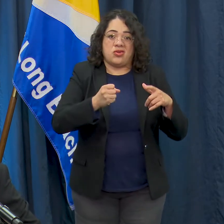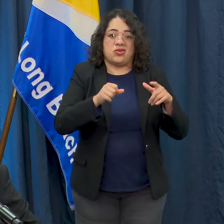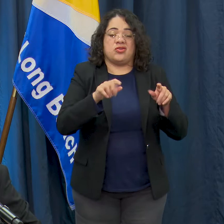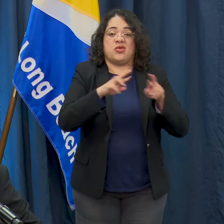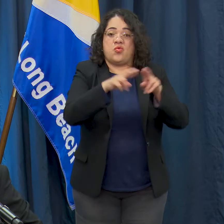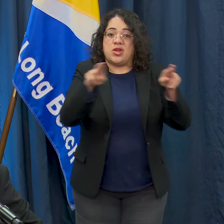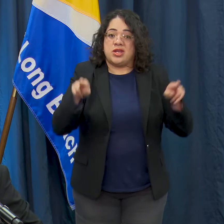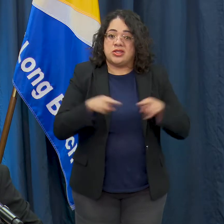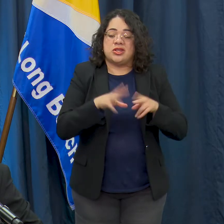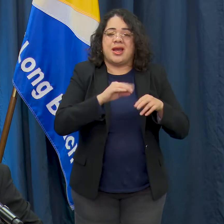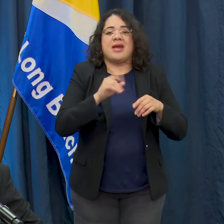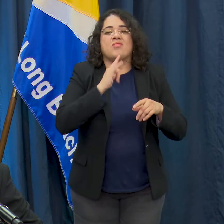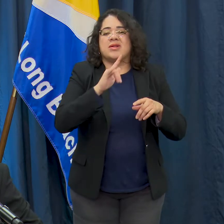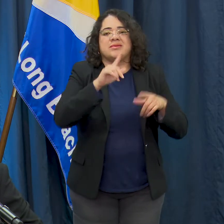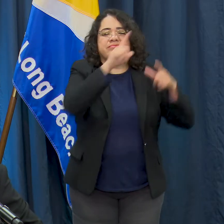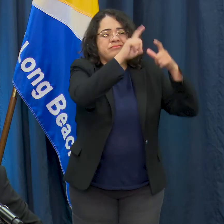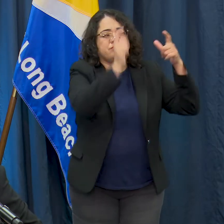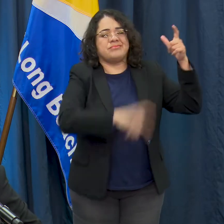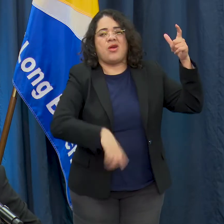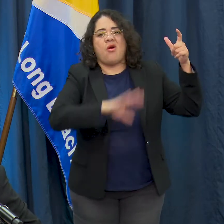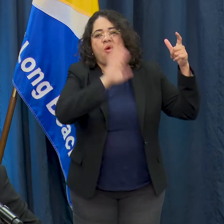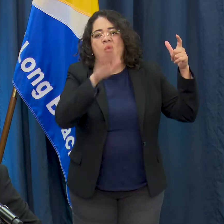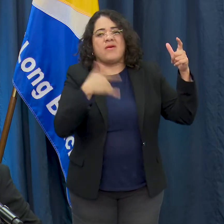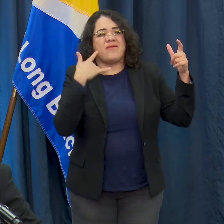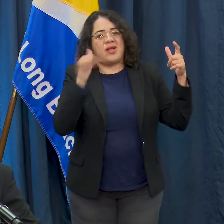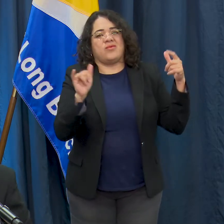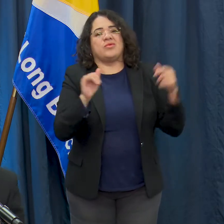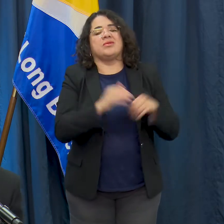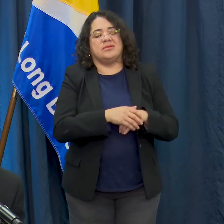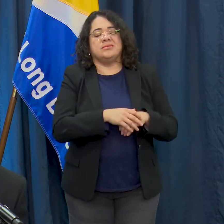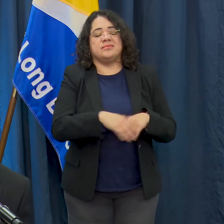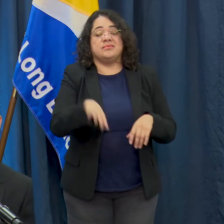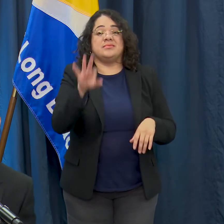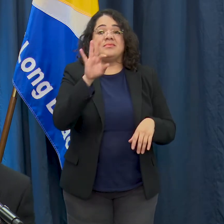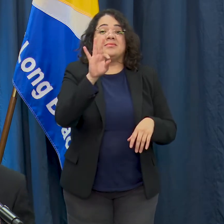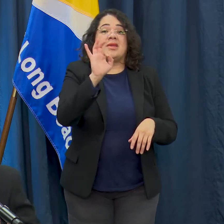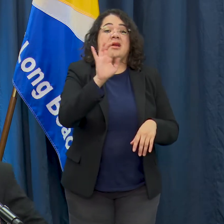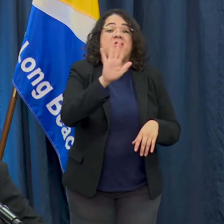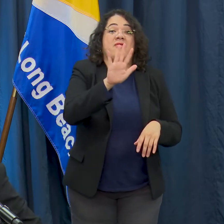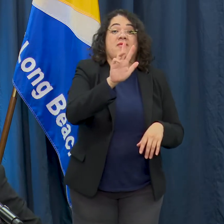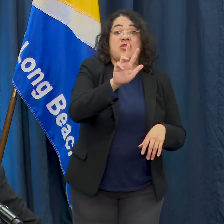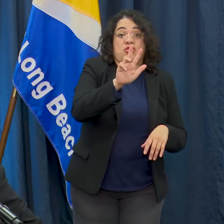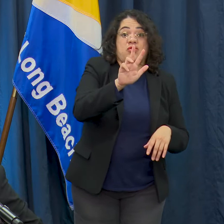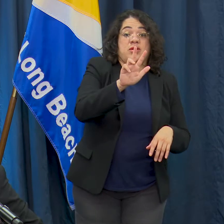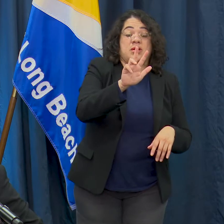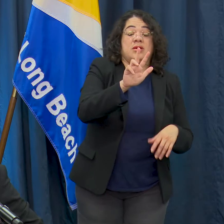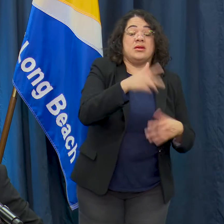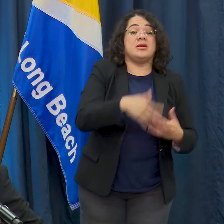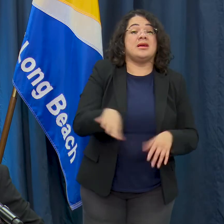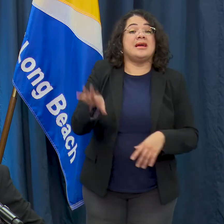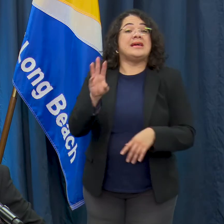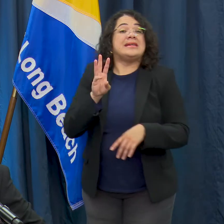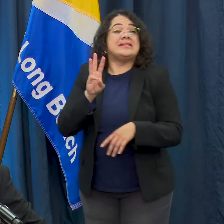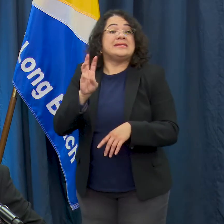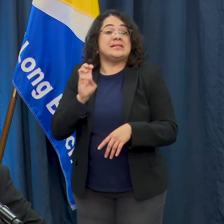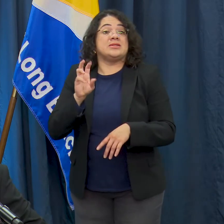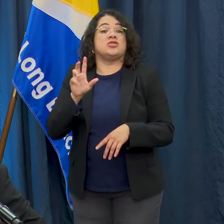Of the 953 individuals, about 620 have recovered so that's of course a